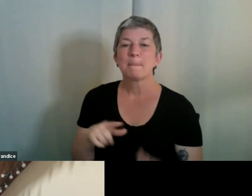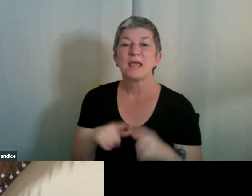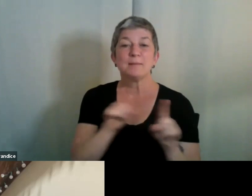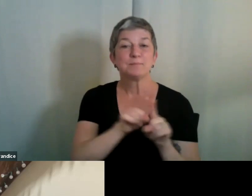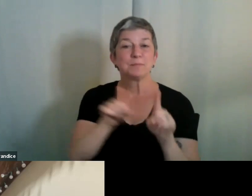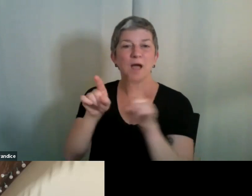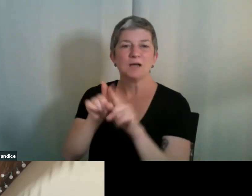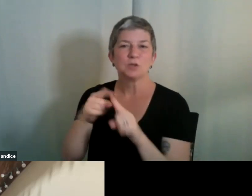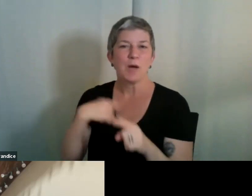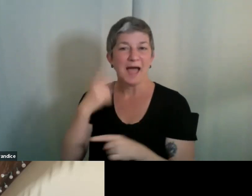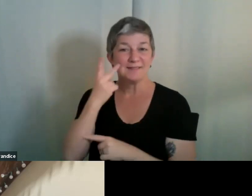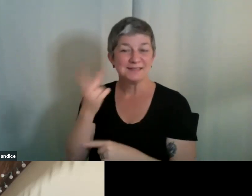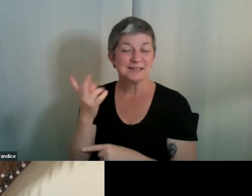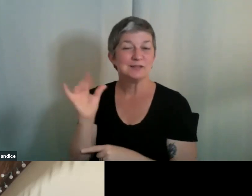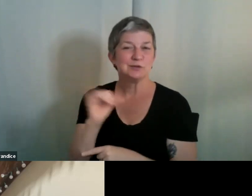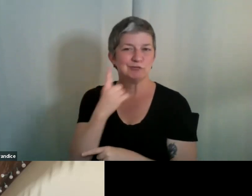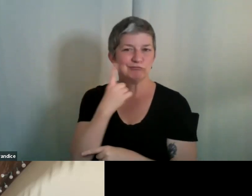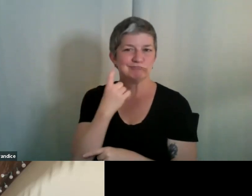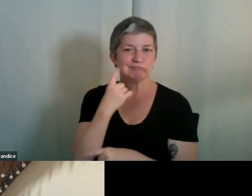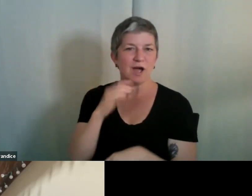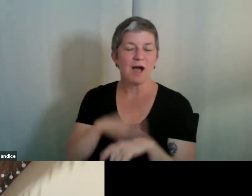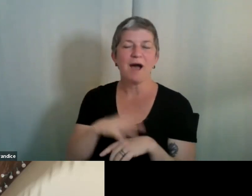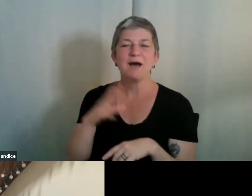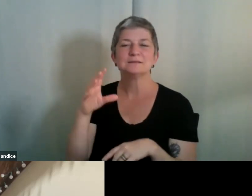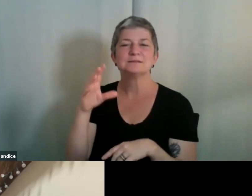I've seen it a lot lately on social media, people doing these